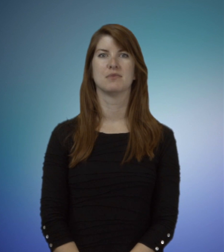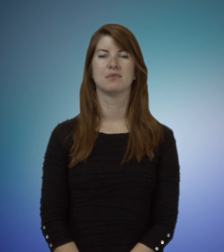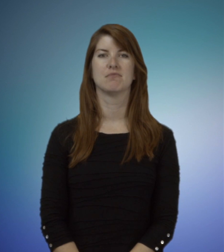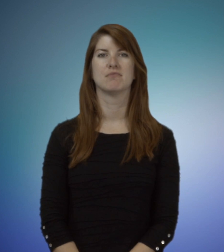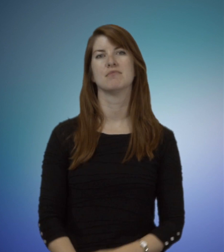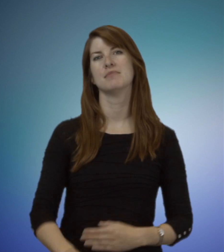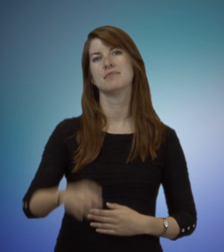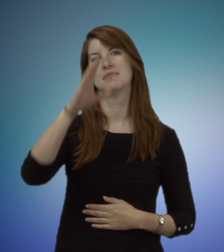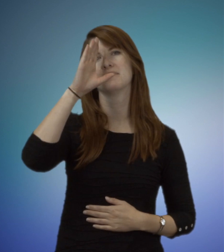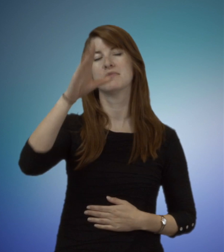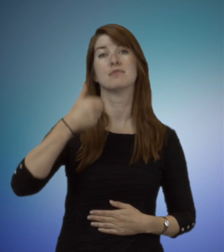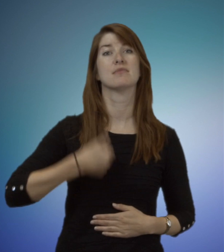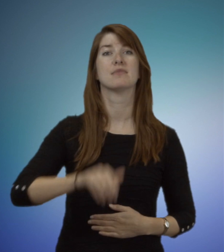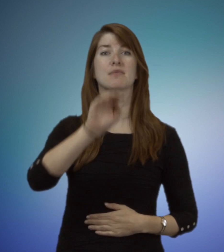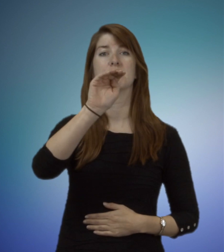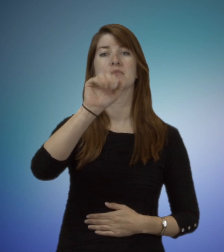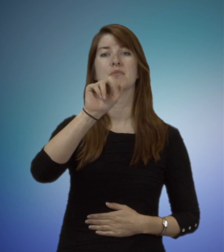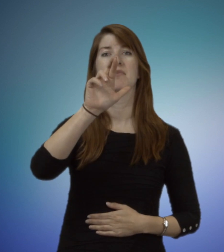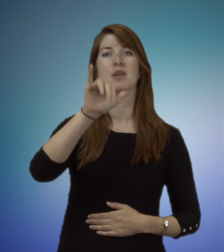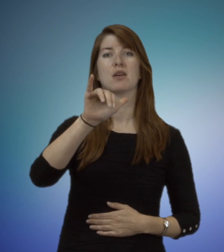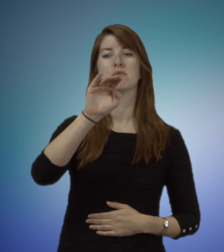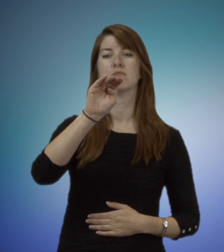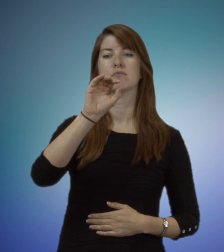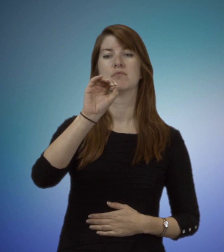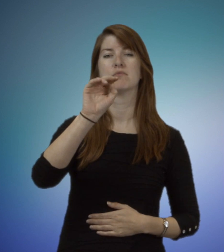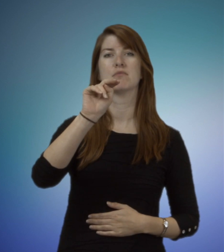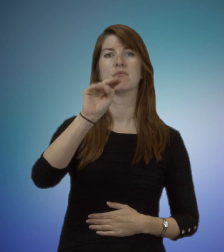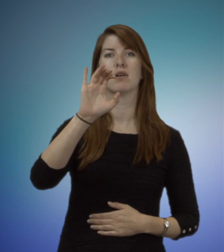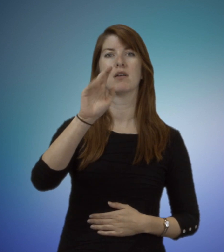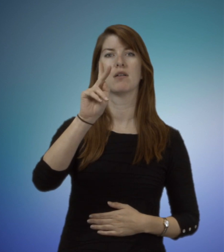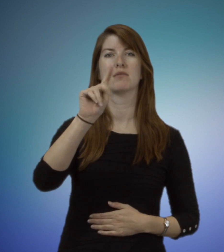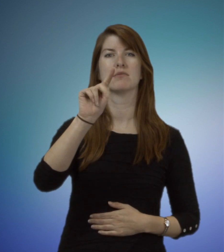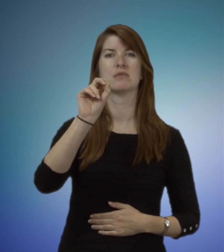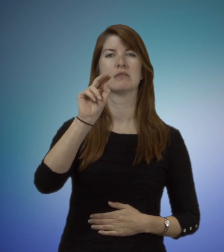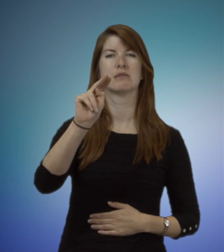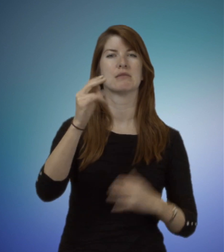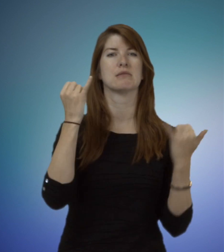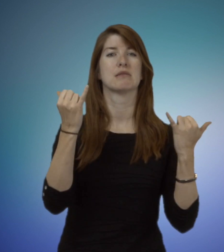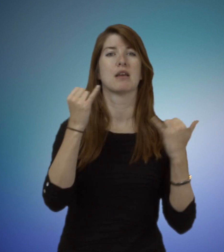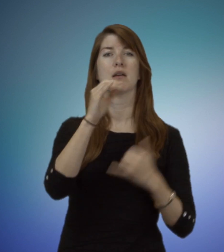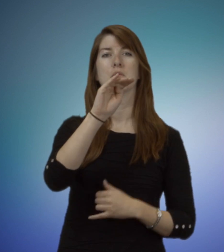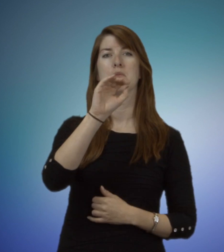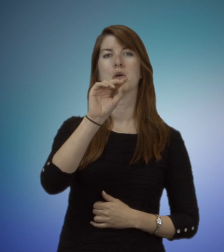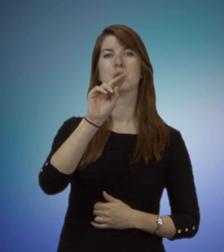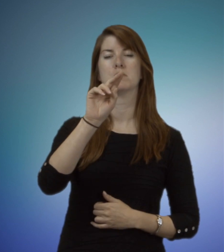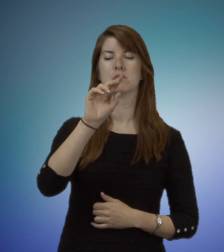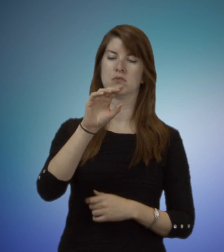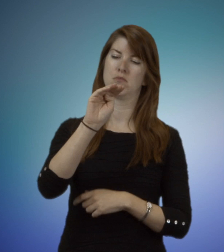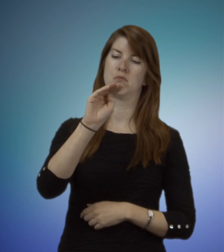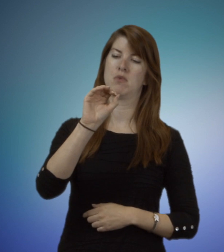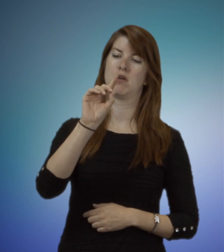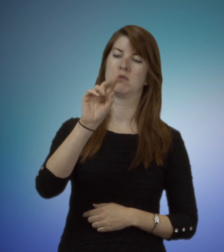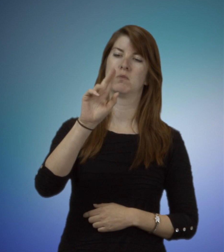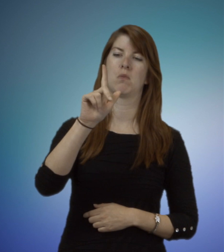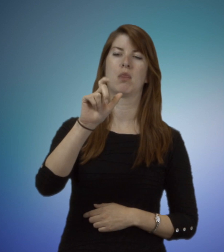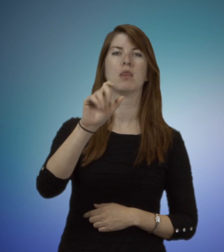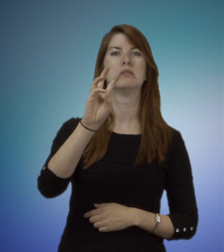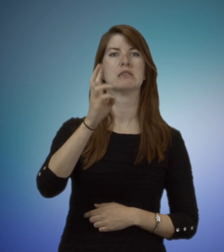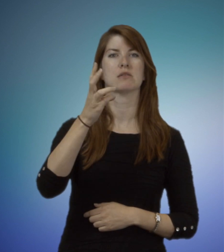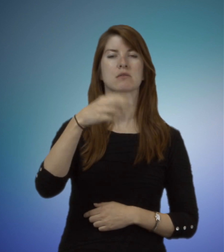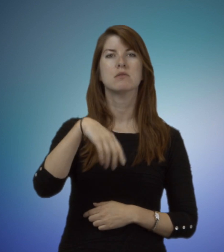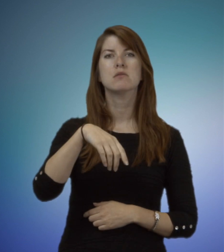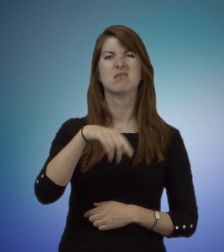Hi, I'm Mary Monckton, and this is Module 6, and it is part of Part 2, school age,